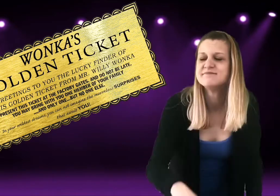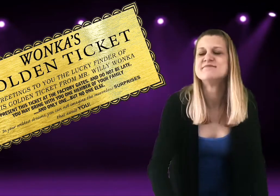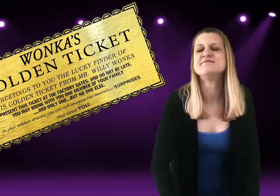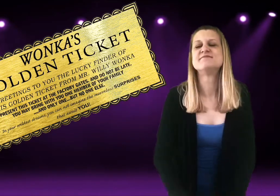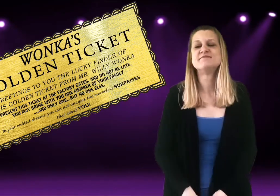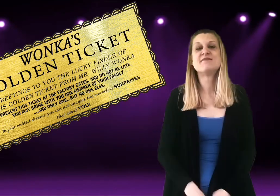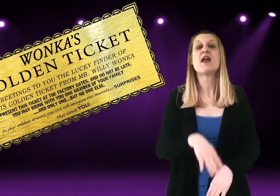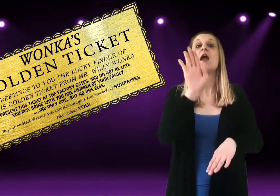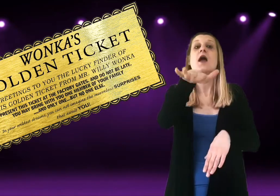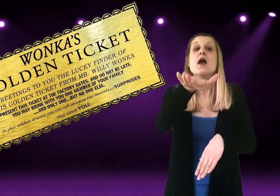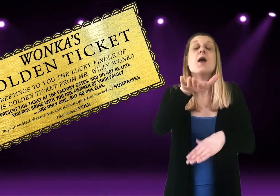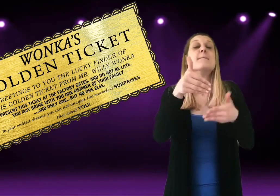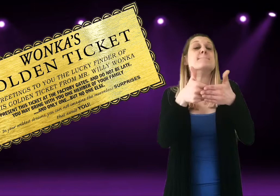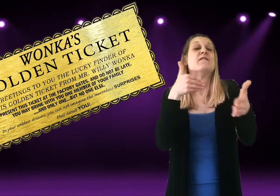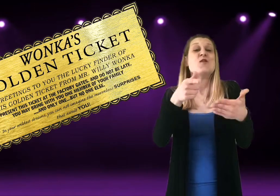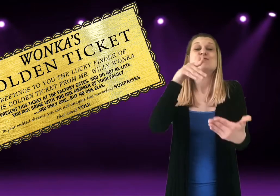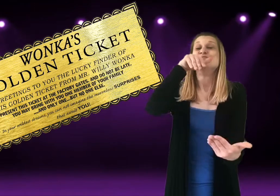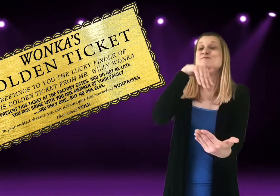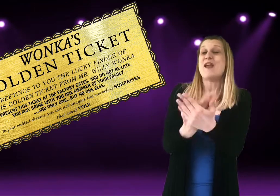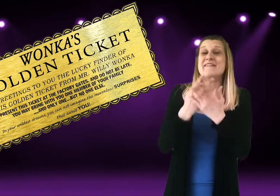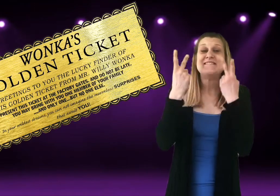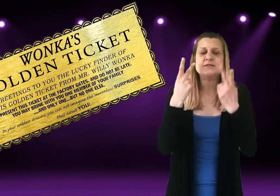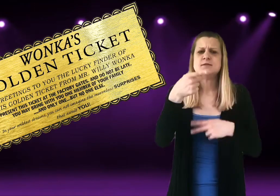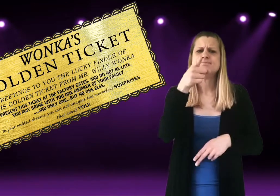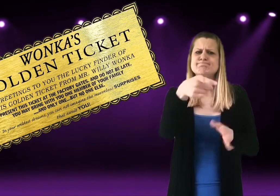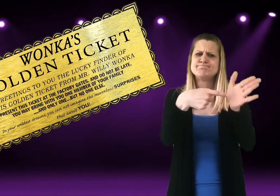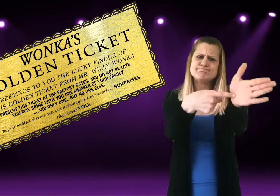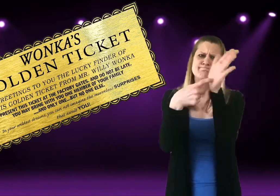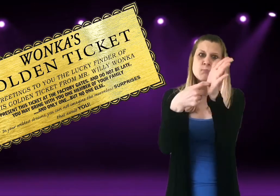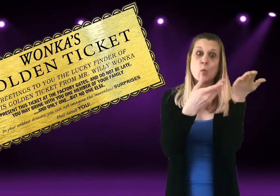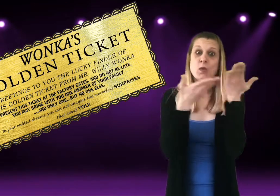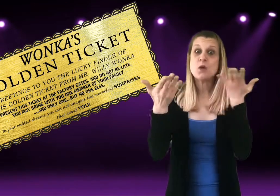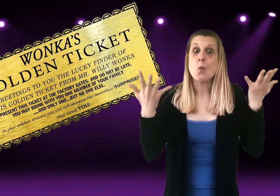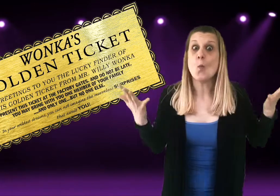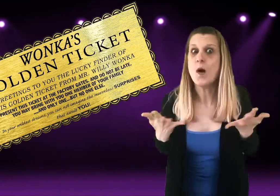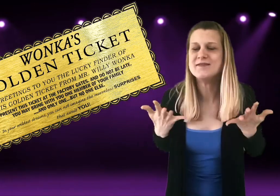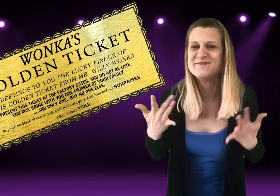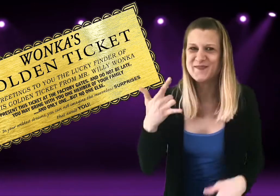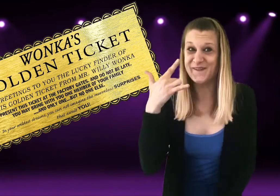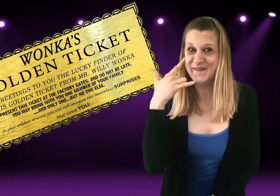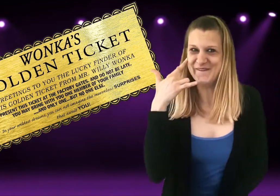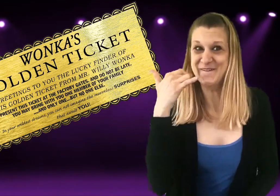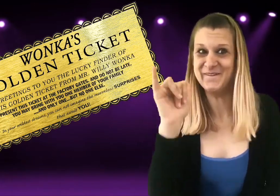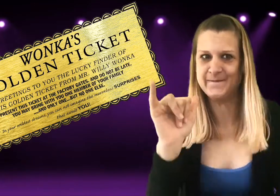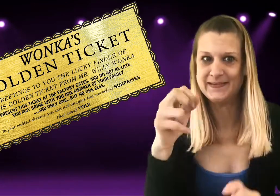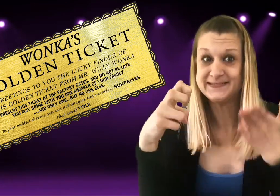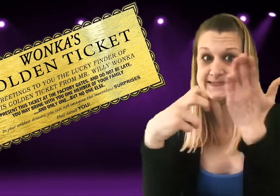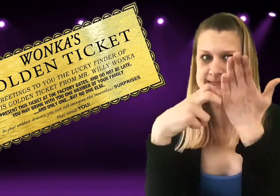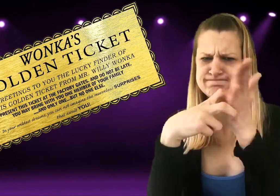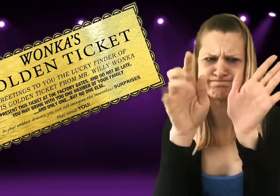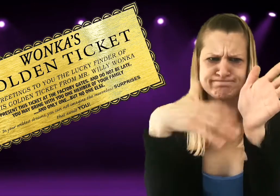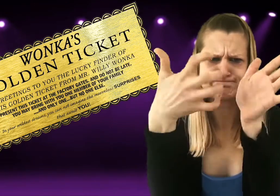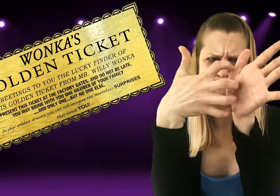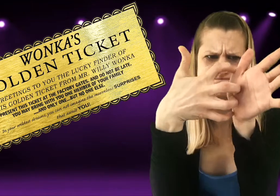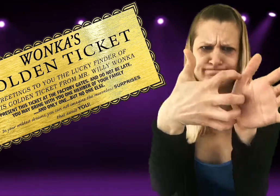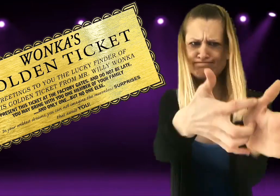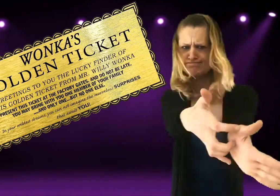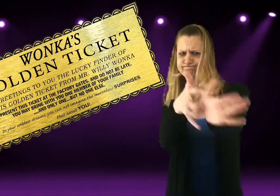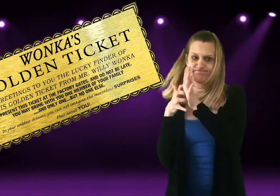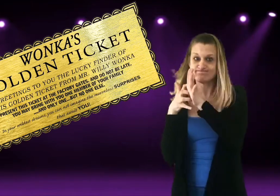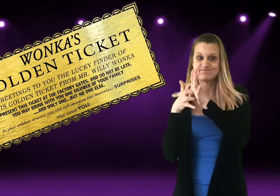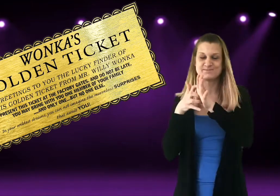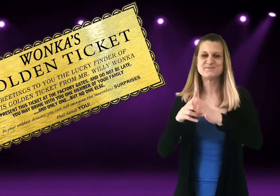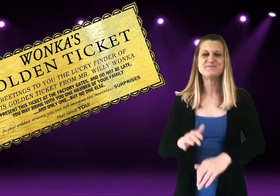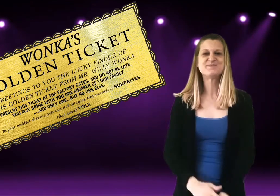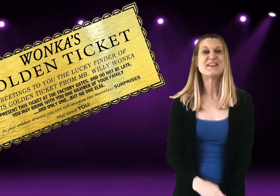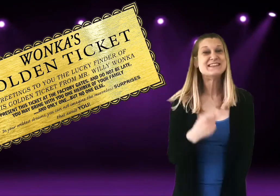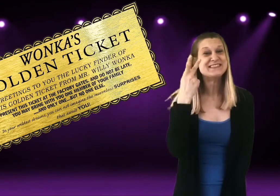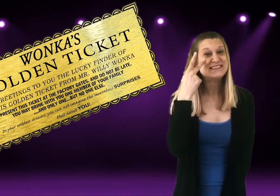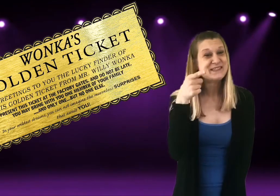One more thing — when you arrive, you must have your Golden Ticket to be admitted. It is a mandatory.